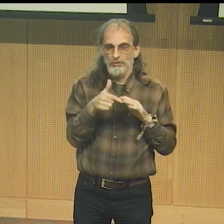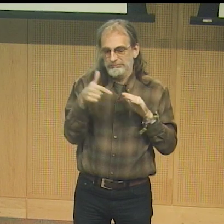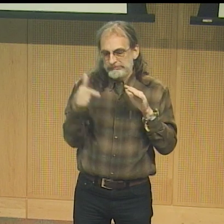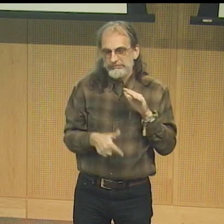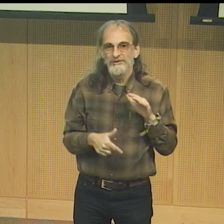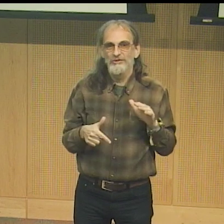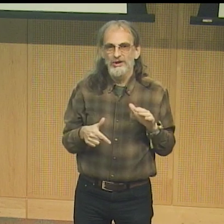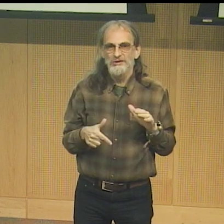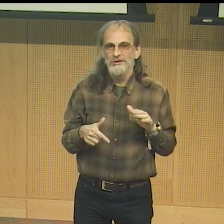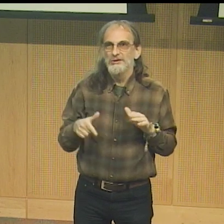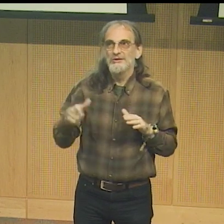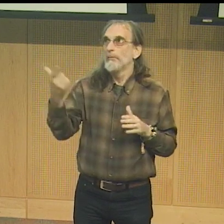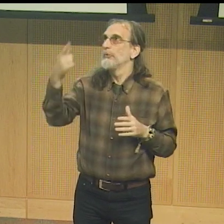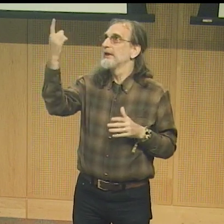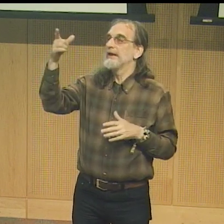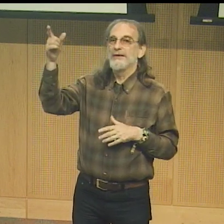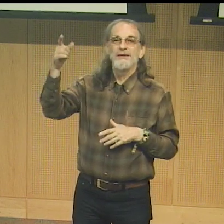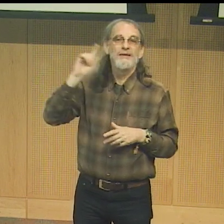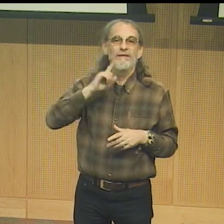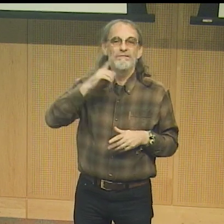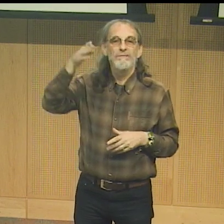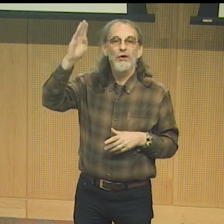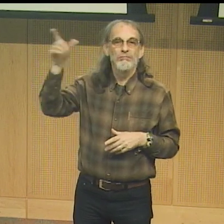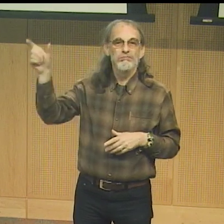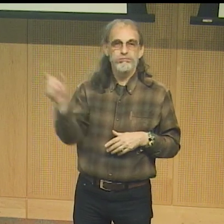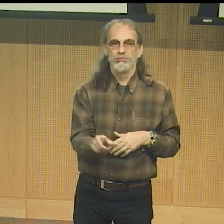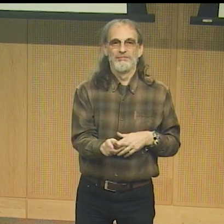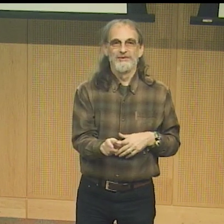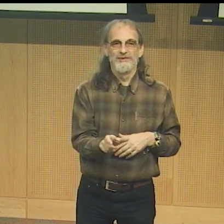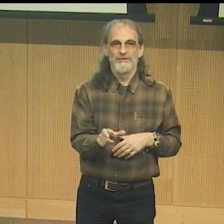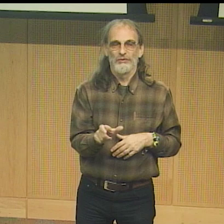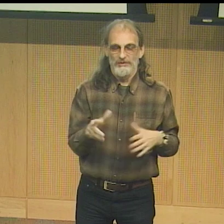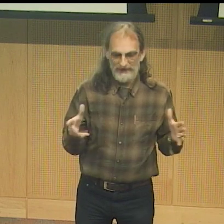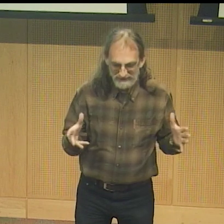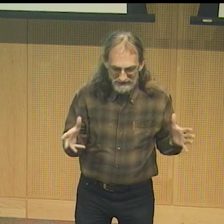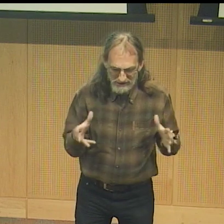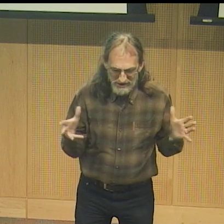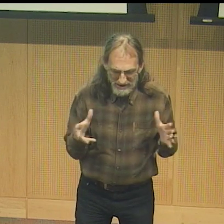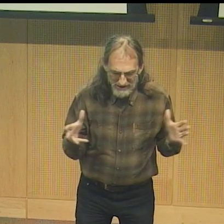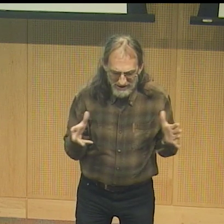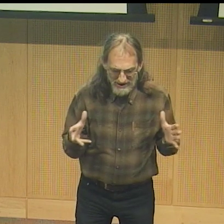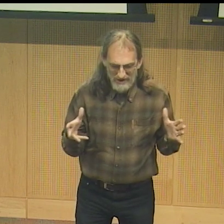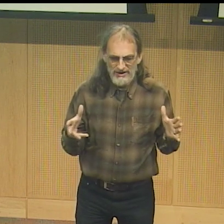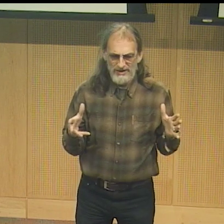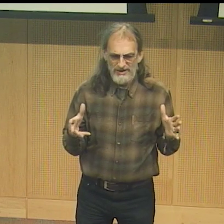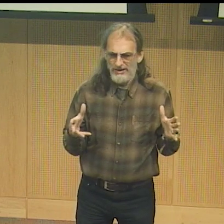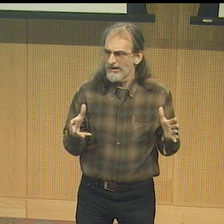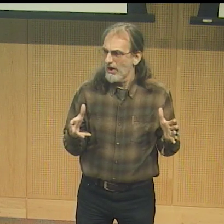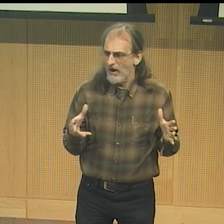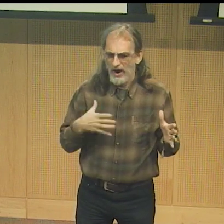And it didn't go into any greater detail than simply the concept that I was truly enlightened by in a moment